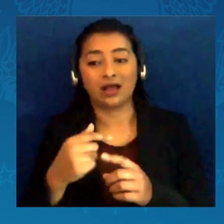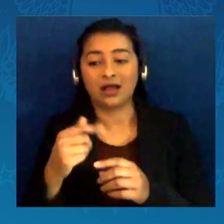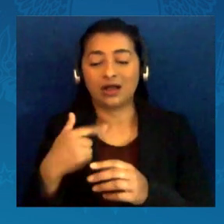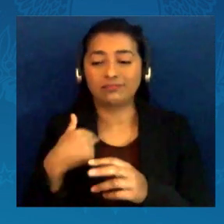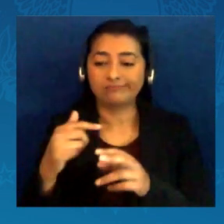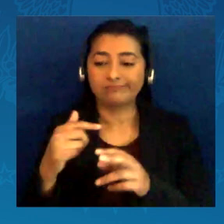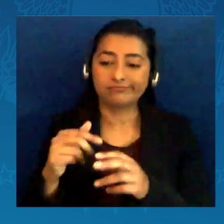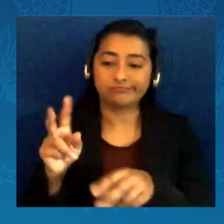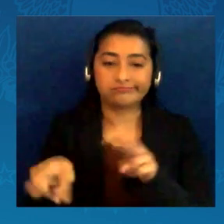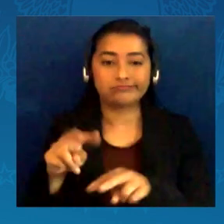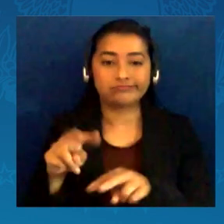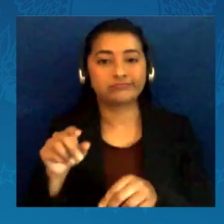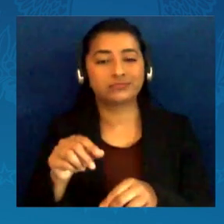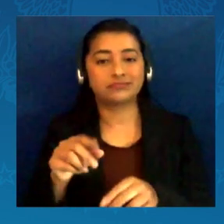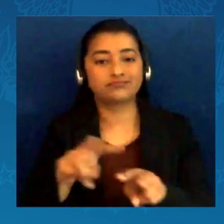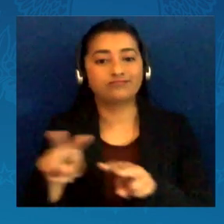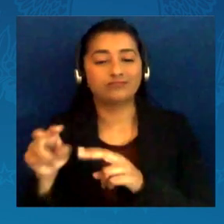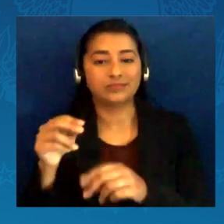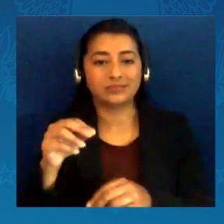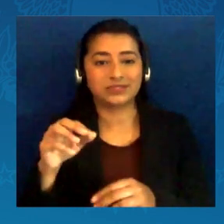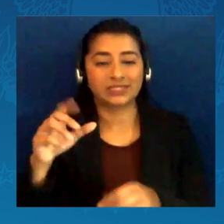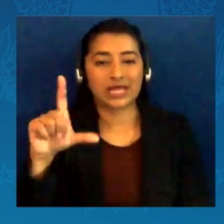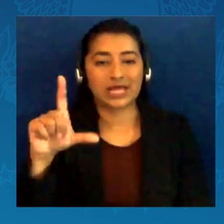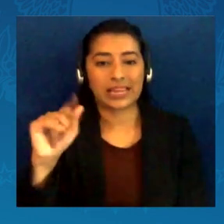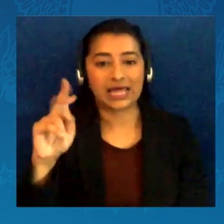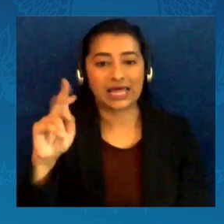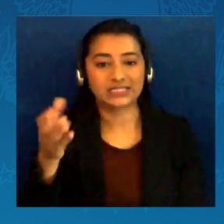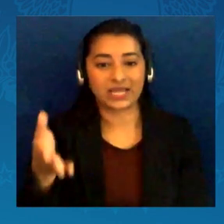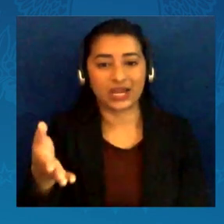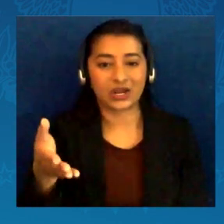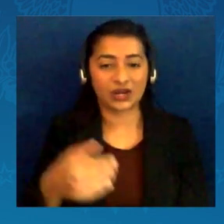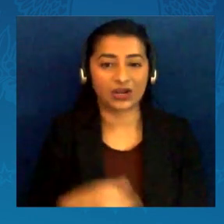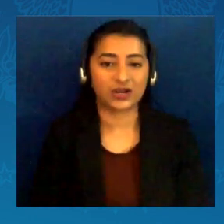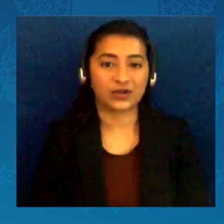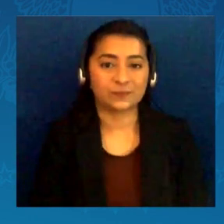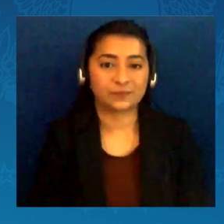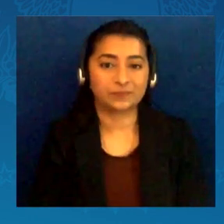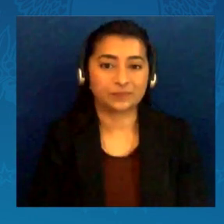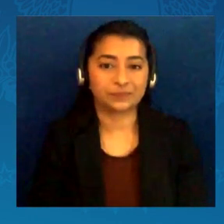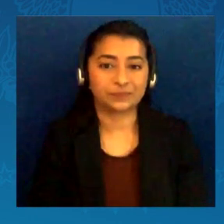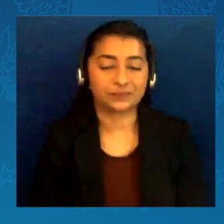and I was in a I was in a meeting place where they have these big windows